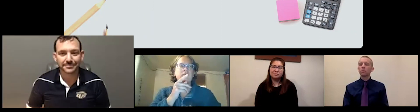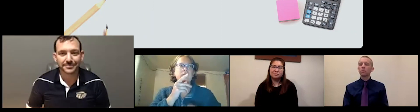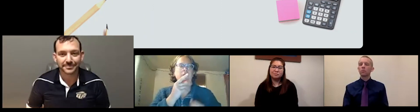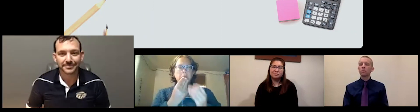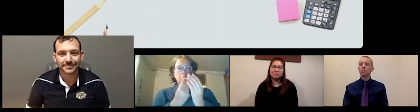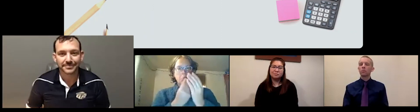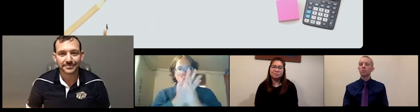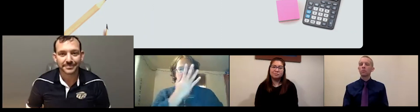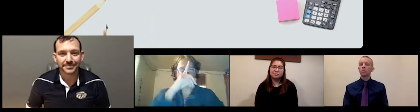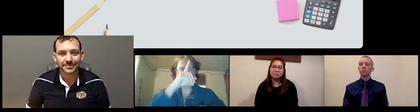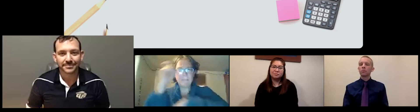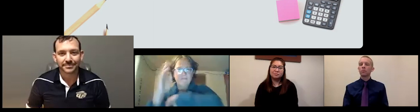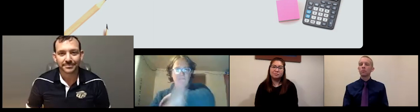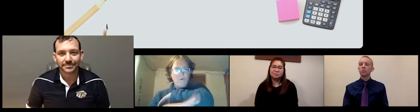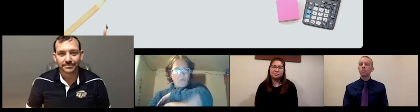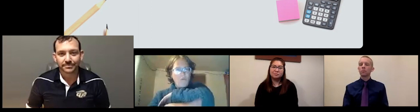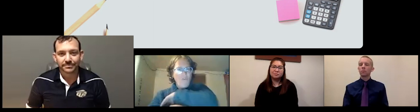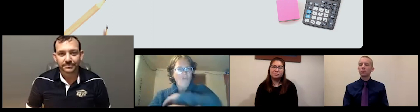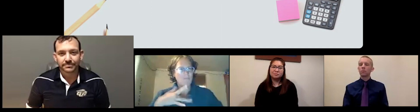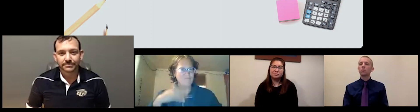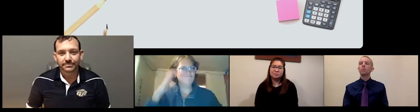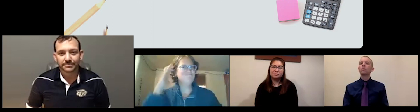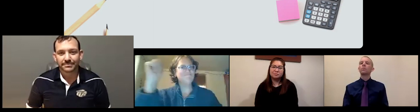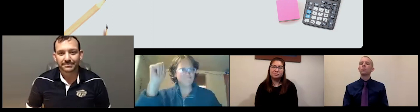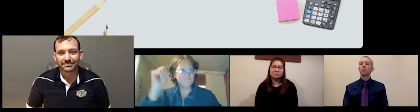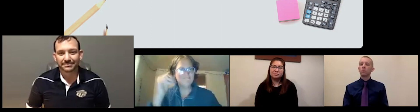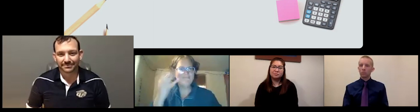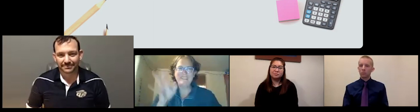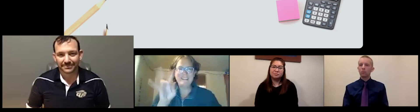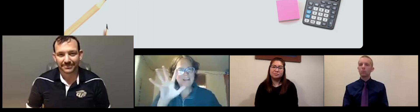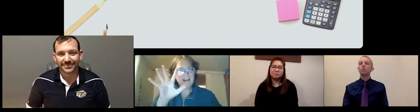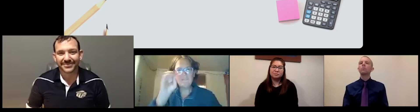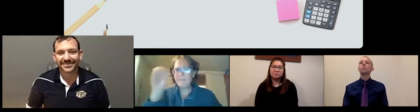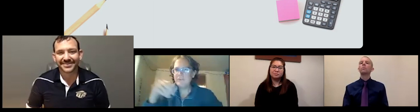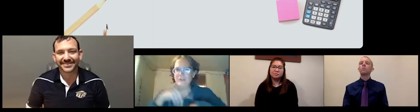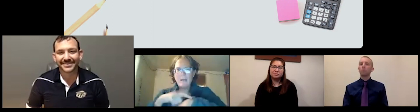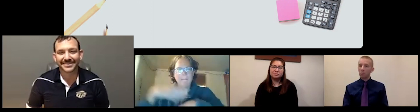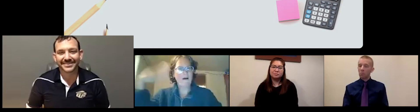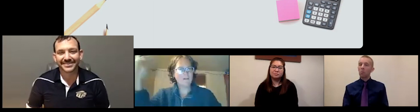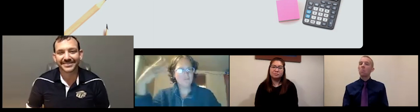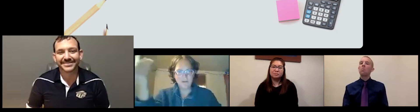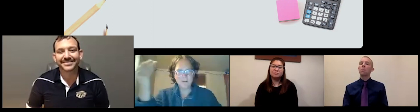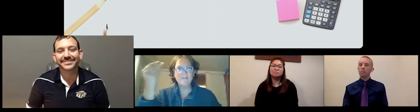In the spring, summer and fall, I spend 75% of the time outside.